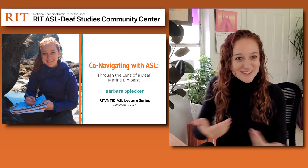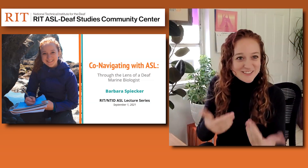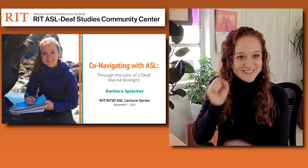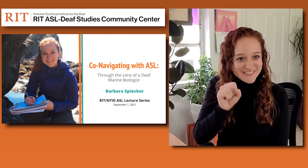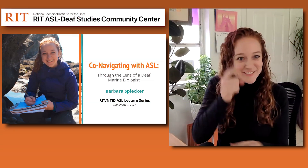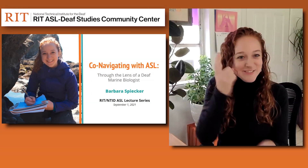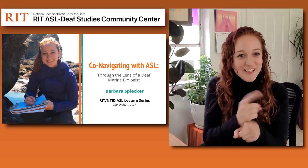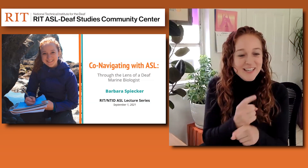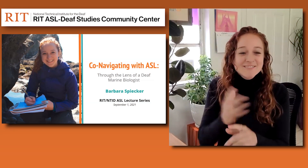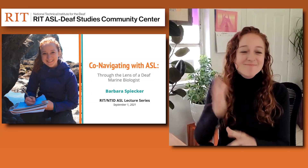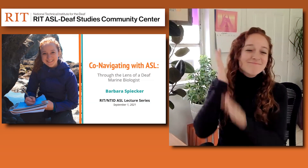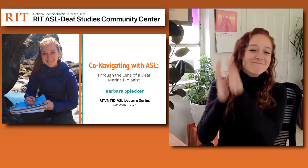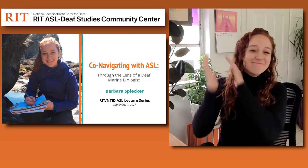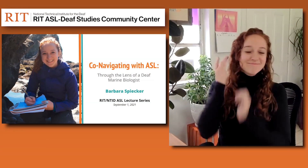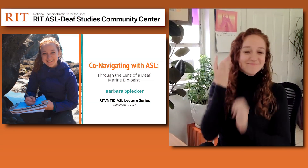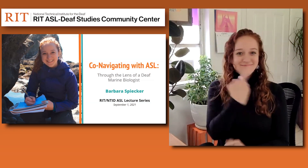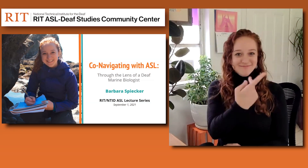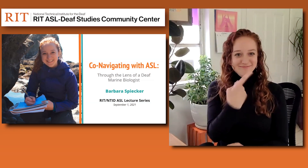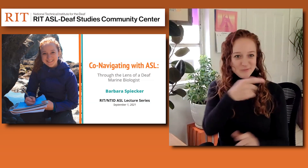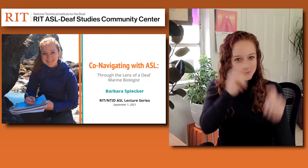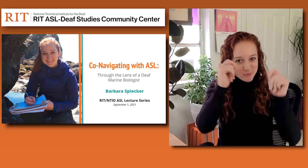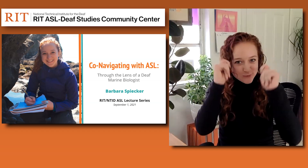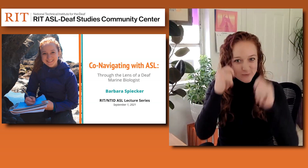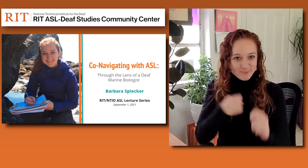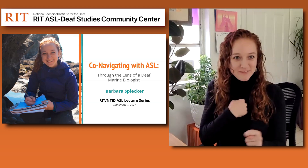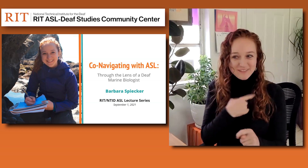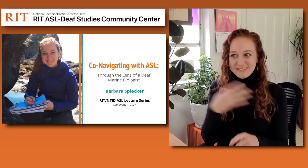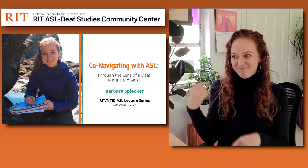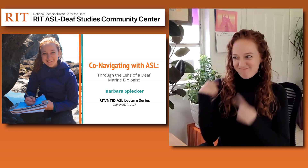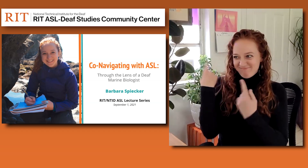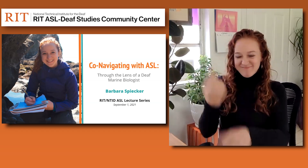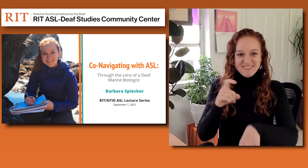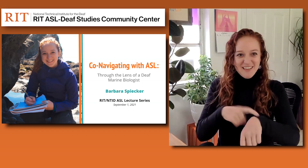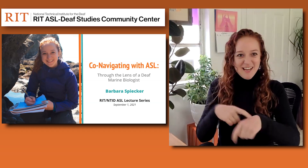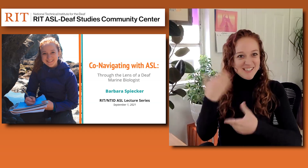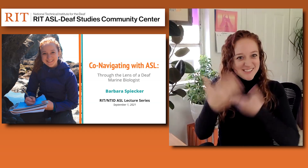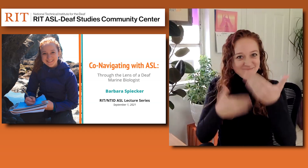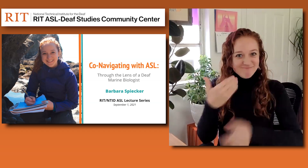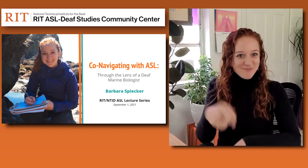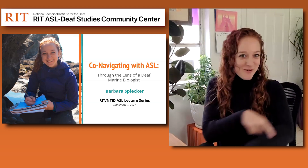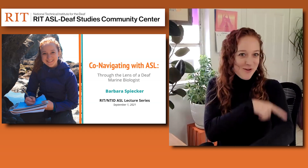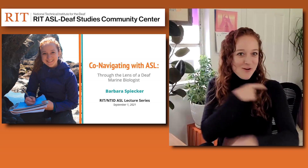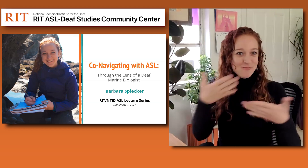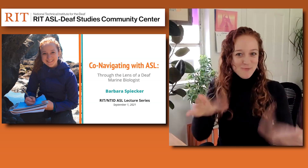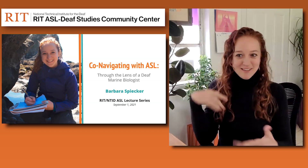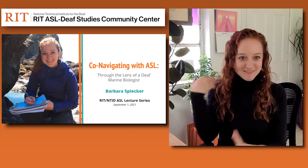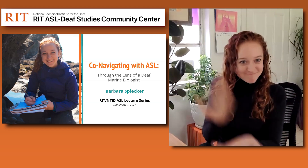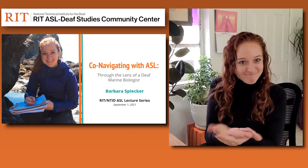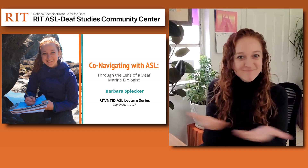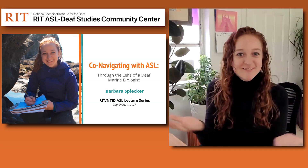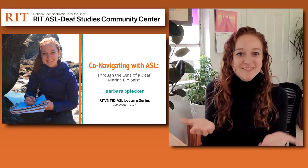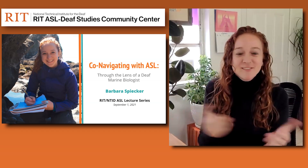Barbara: Such a nice introduction. You're right. You did tutor me, and since that time, it's been a while,